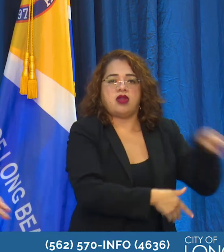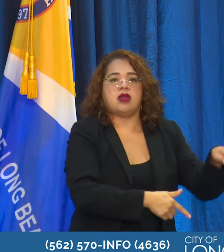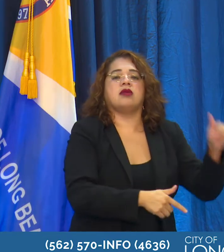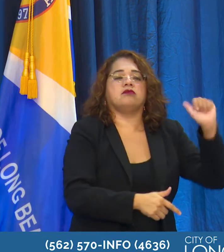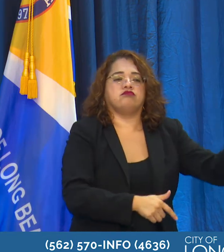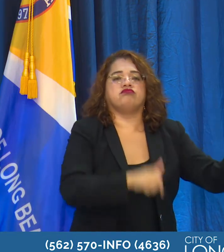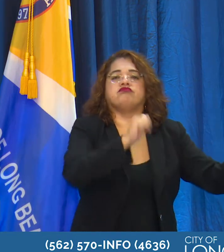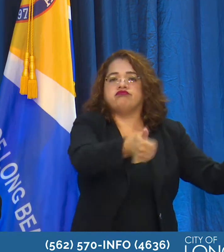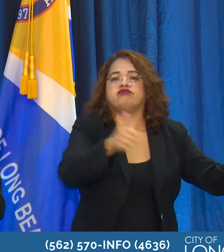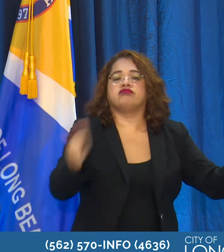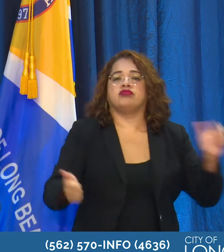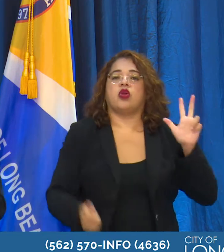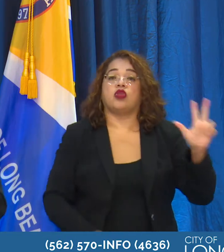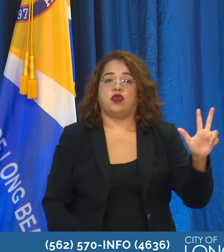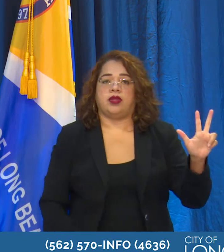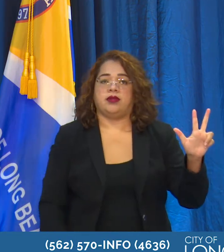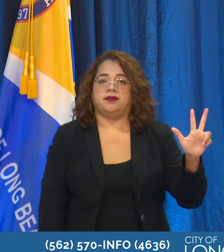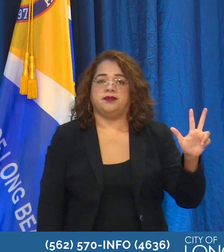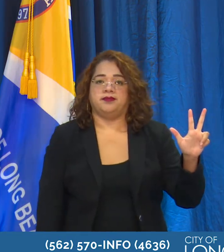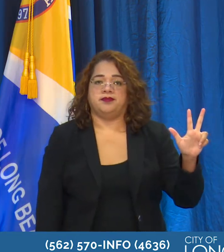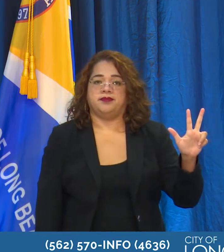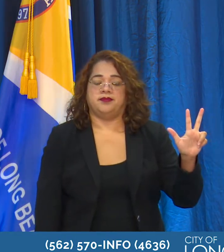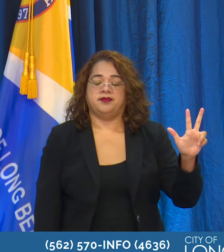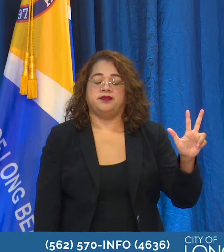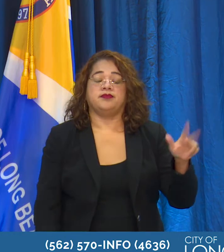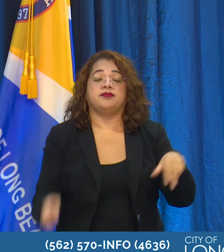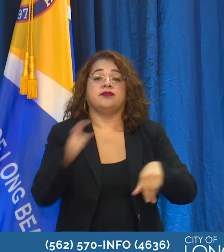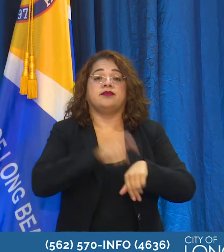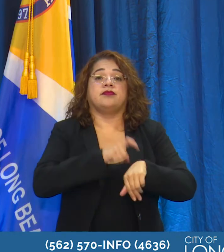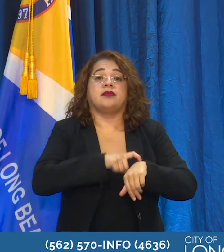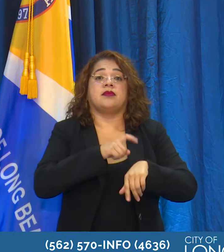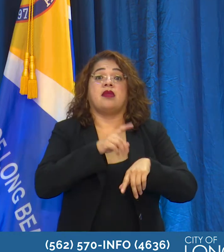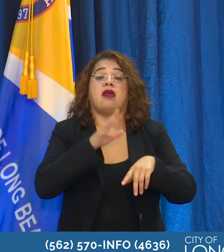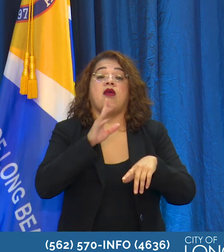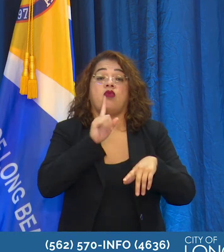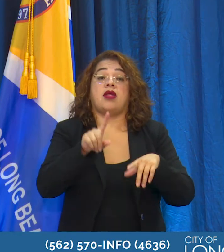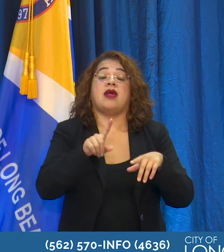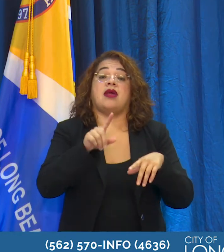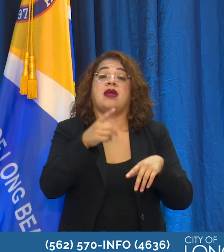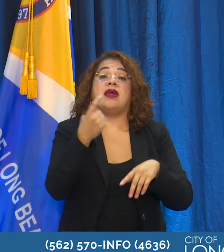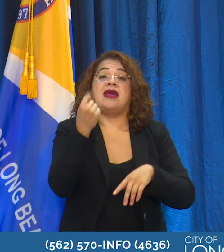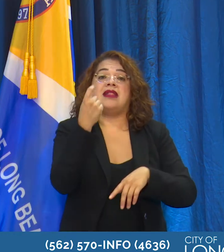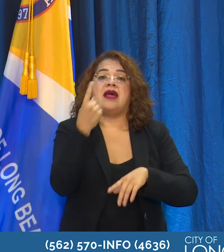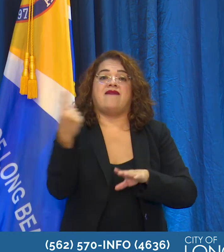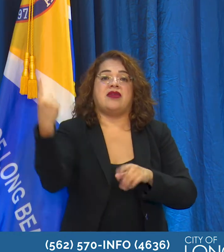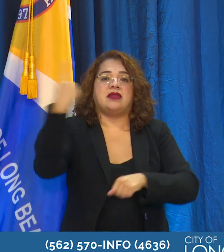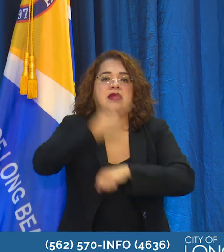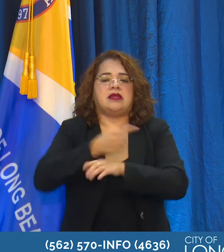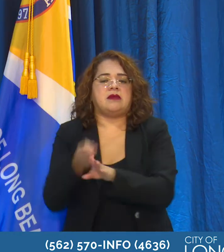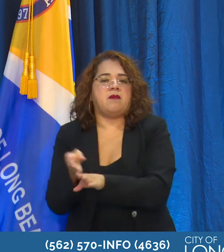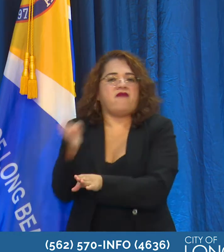across the city and open 11 days, starting 11 days prior to the election.